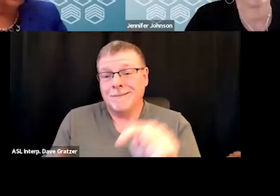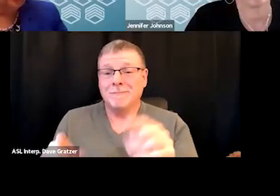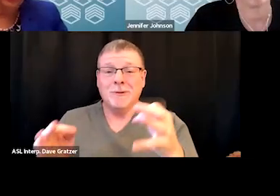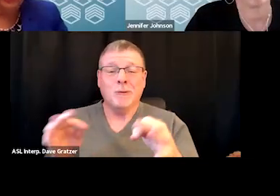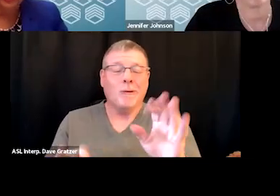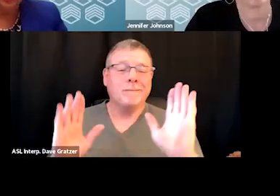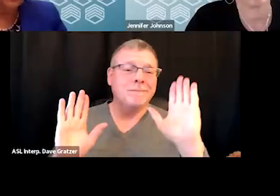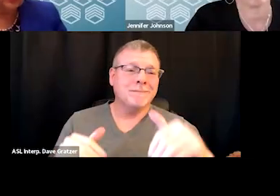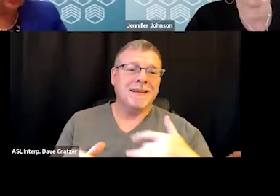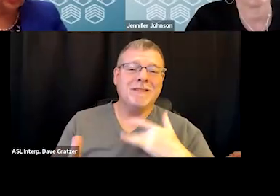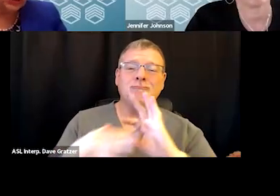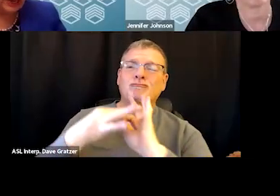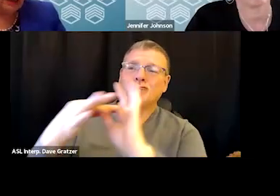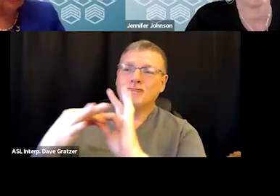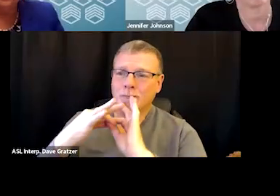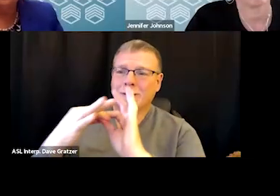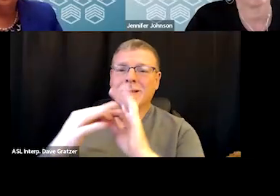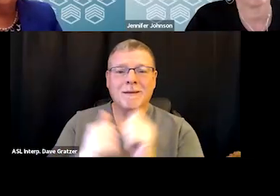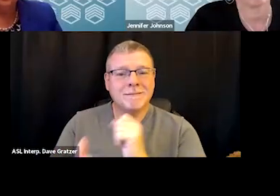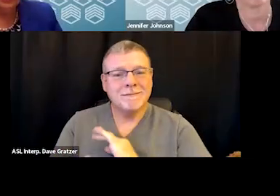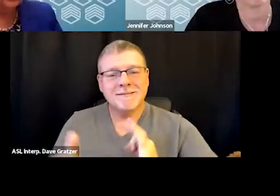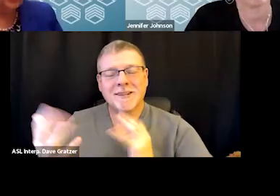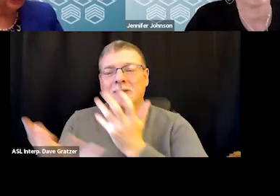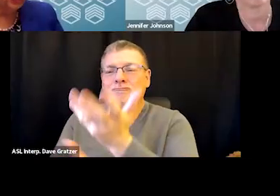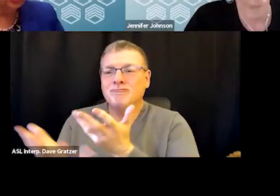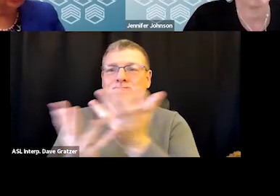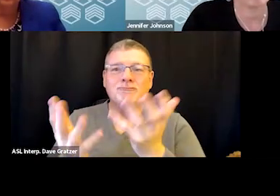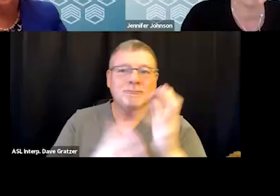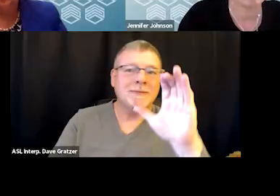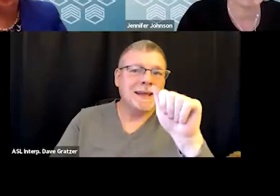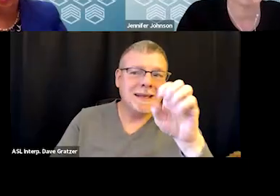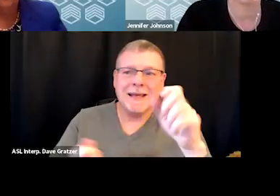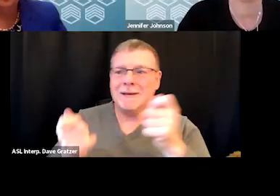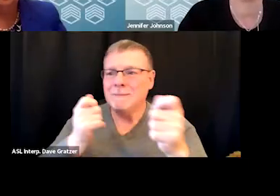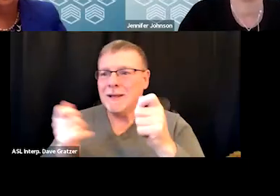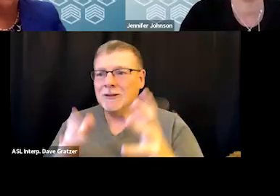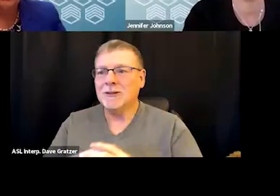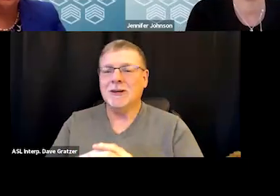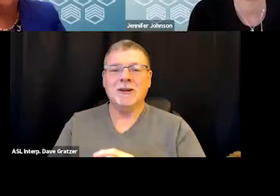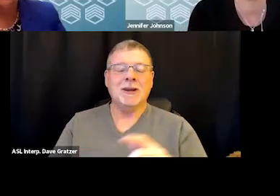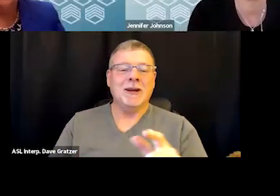They develop relationships with your staff, with their case manager, with the court officer or the bailiff.